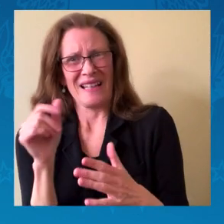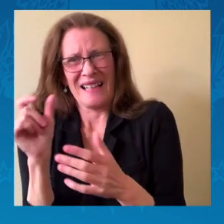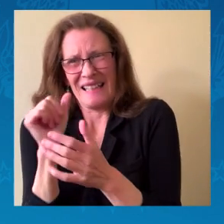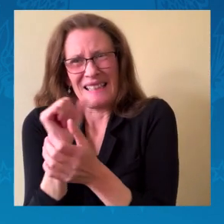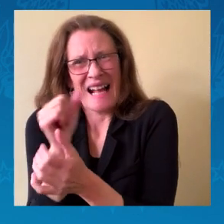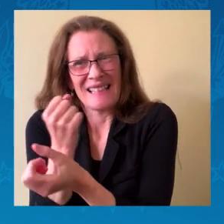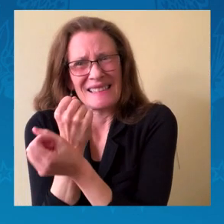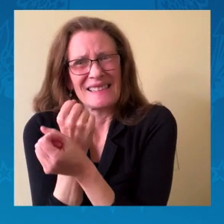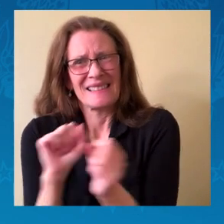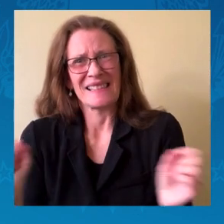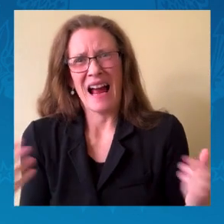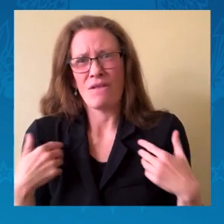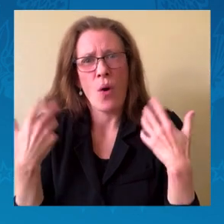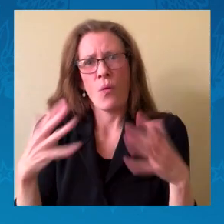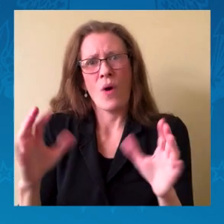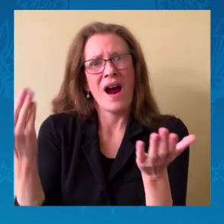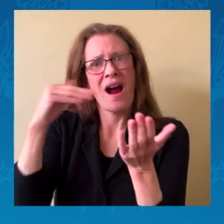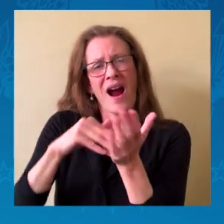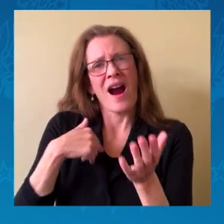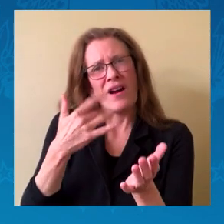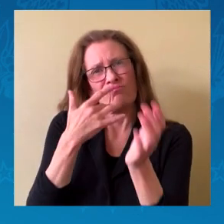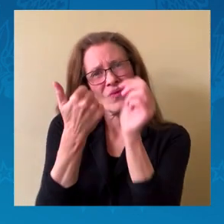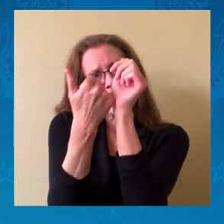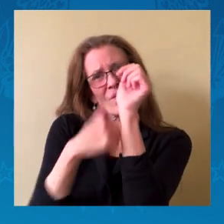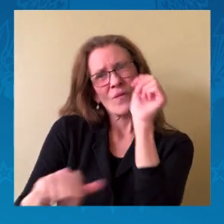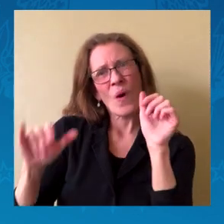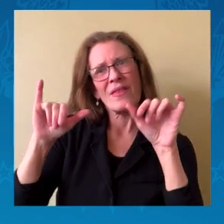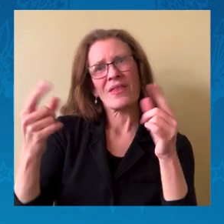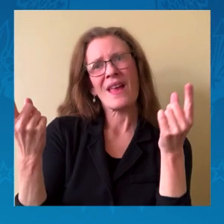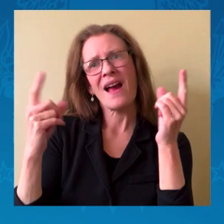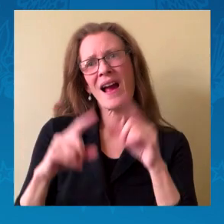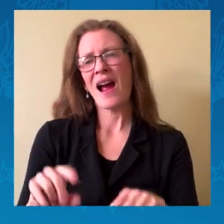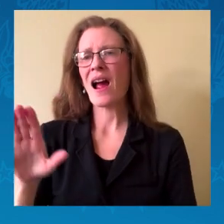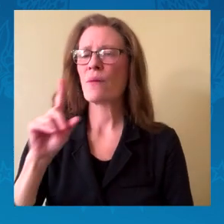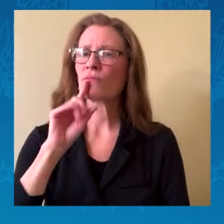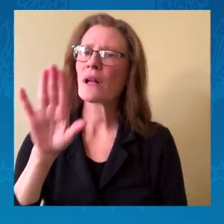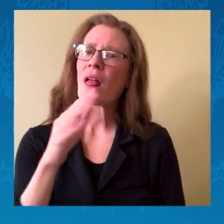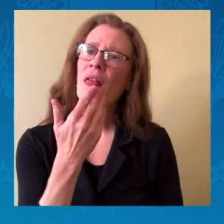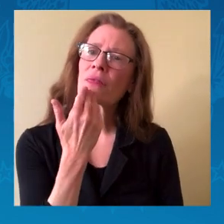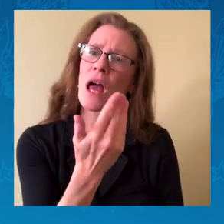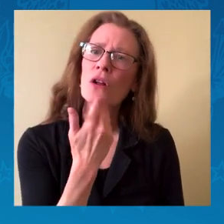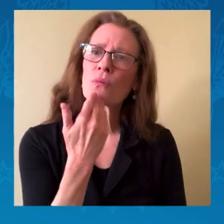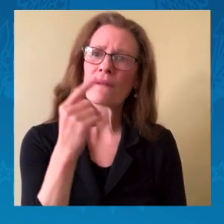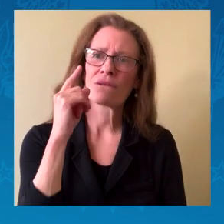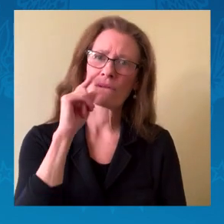Madam Vice President and first, let me thank you for your continued focus on space norms. It's so important, just as you said,